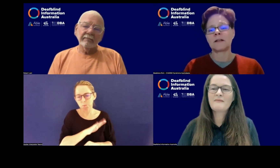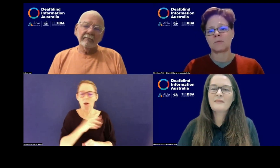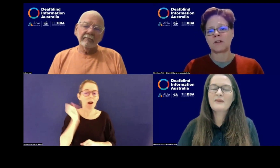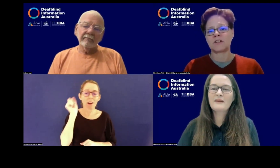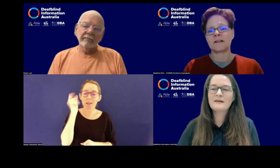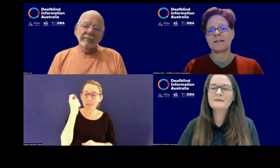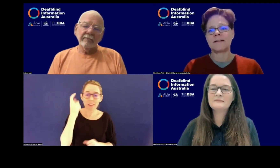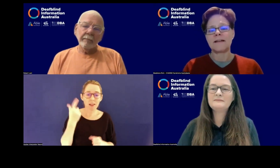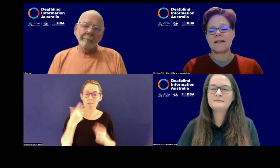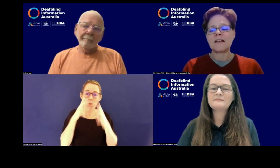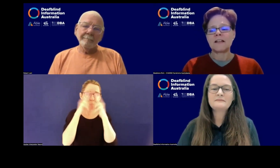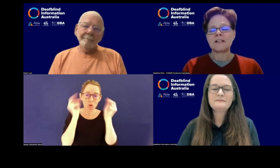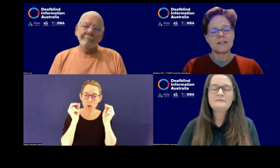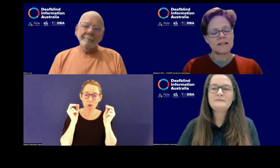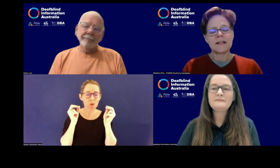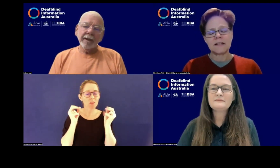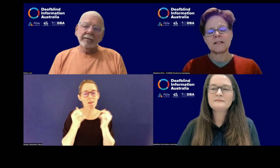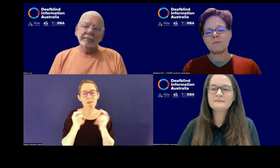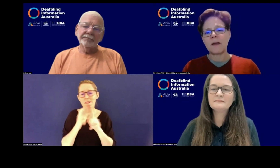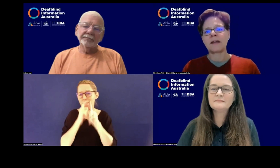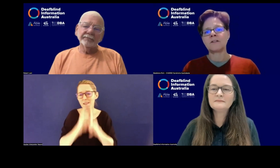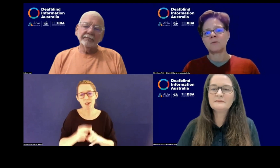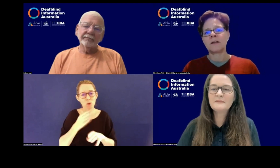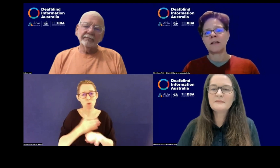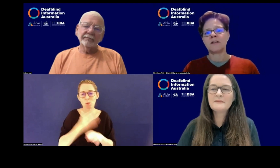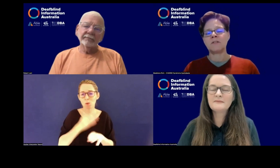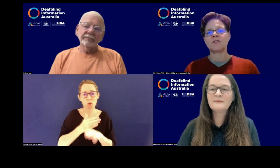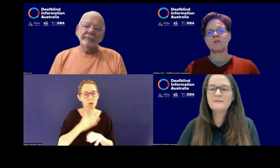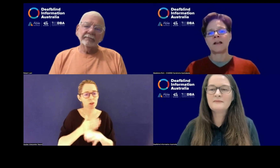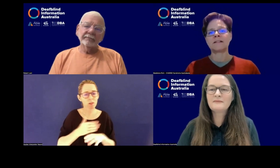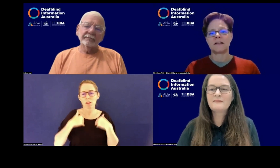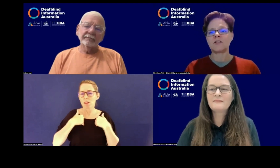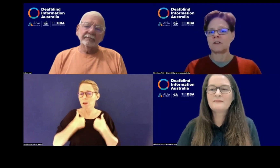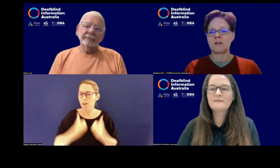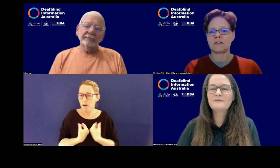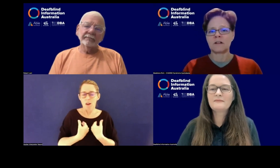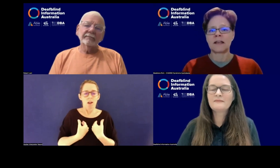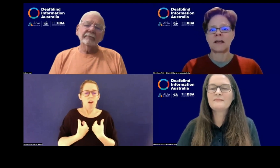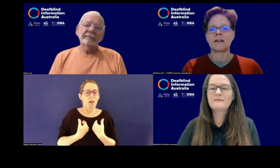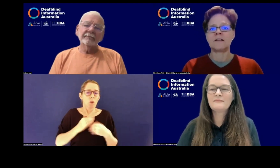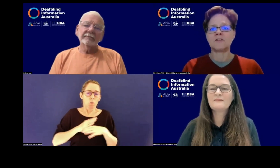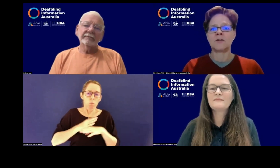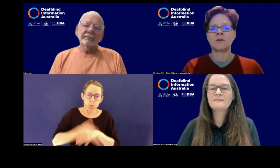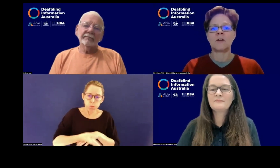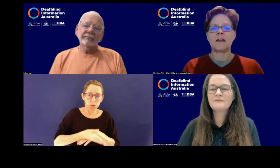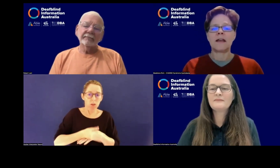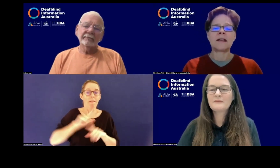under the pressure. Just it is compounded when the individual has sensory losses like our kids do.